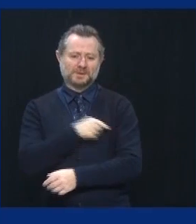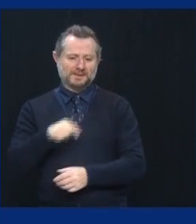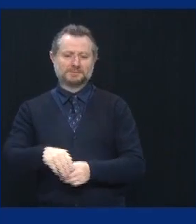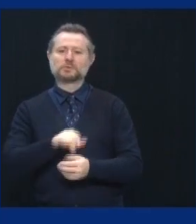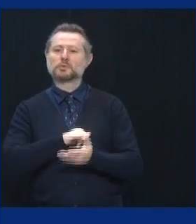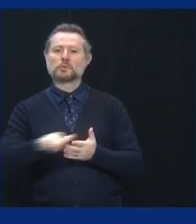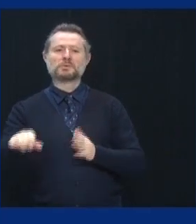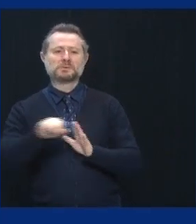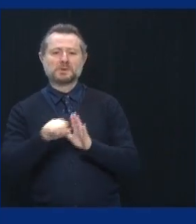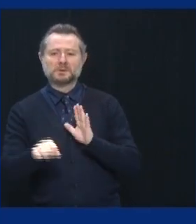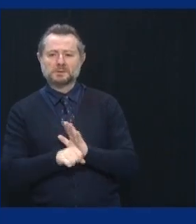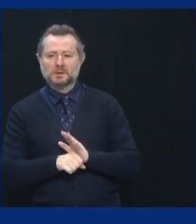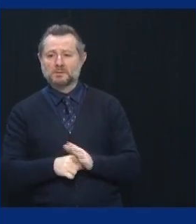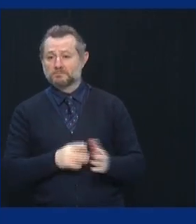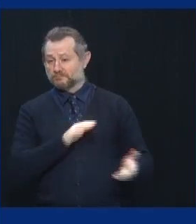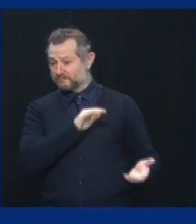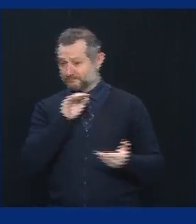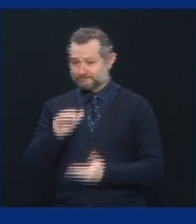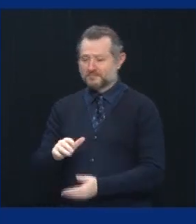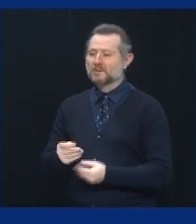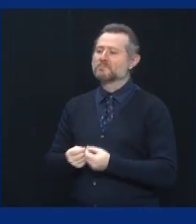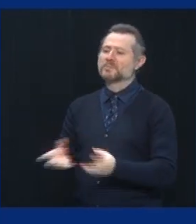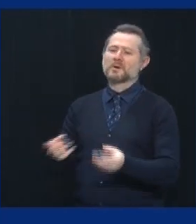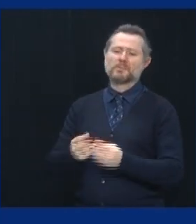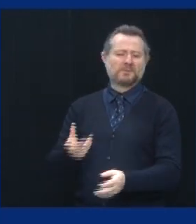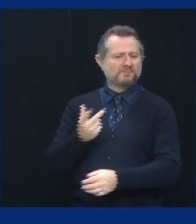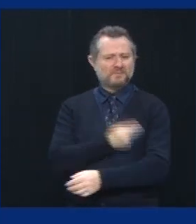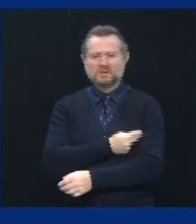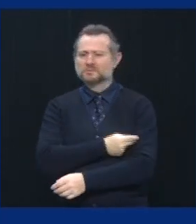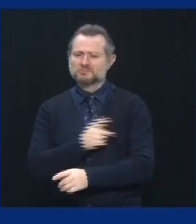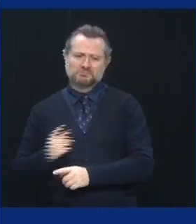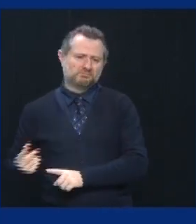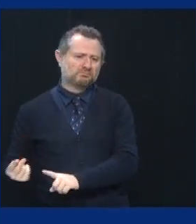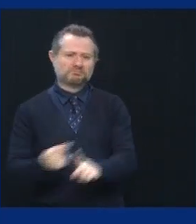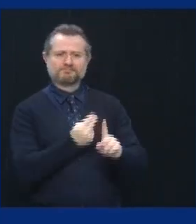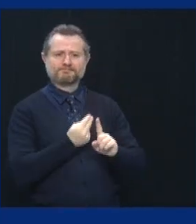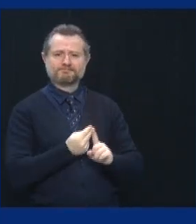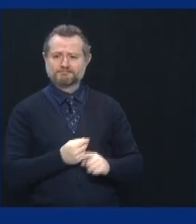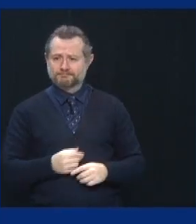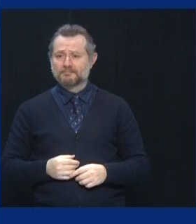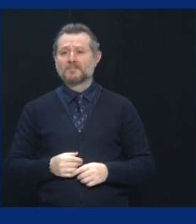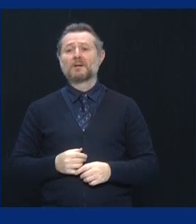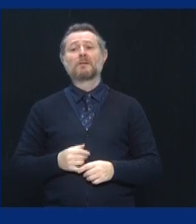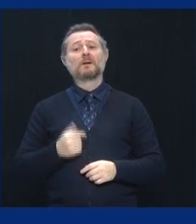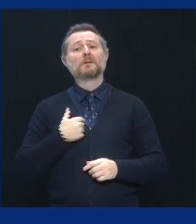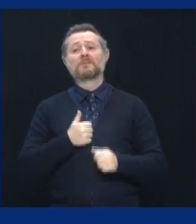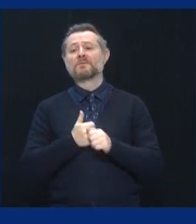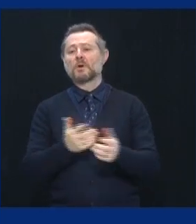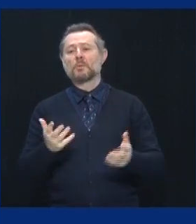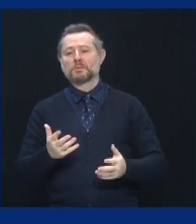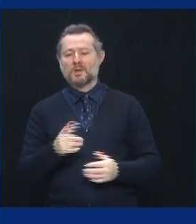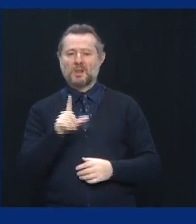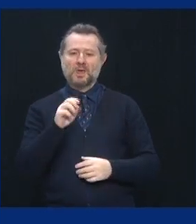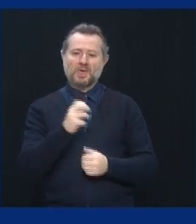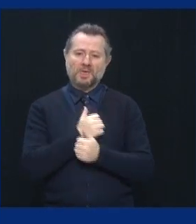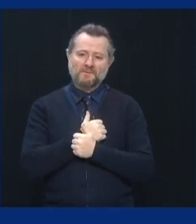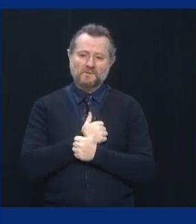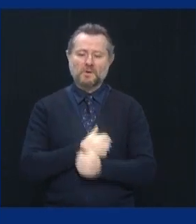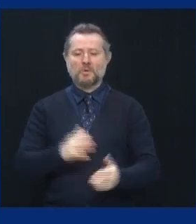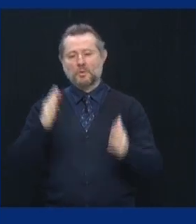WE'RE GOING TO CONTINUE TO ASK YOU, CONGRESSMEN, CONGRESSWOMEN, TO BRING AS MANY VACCINES TO THE